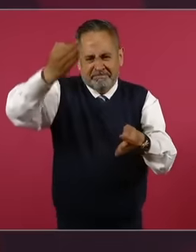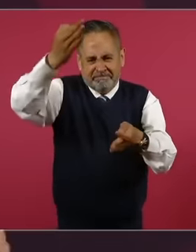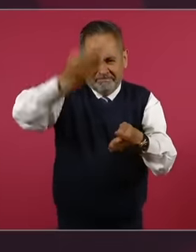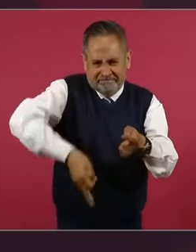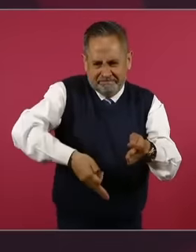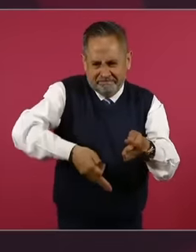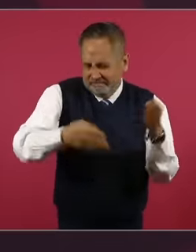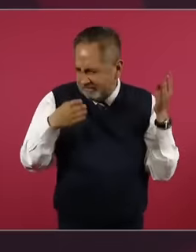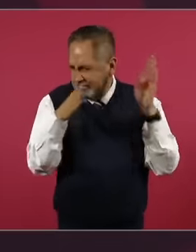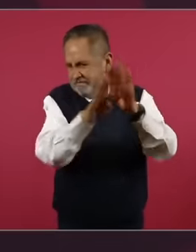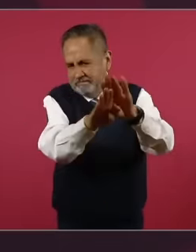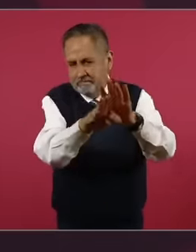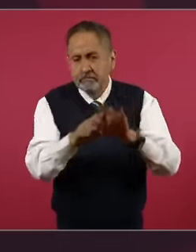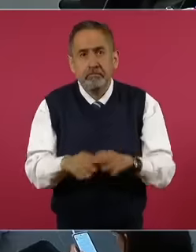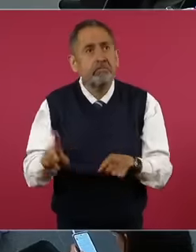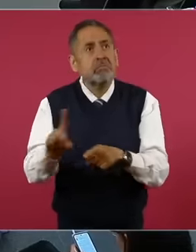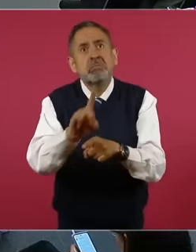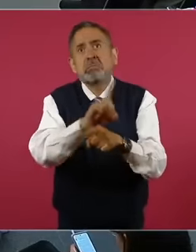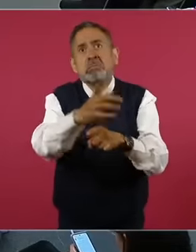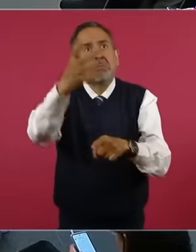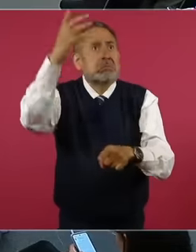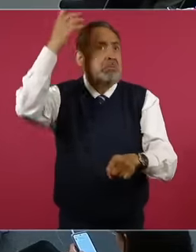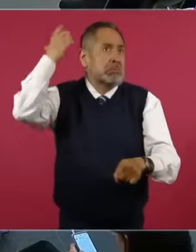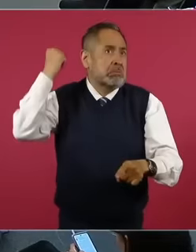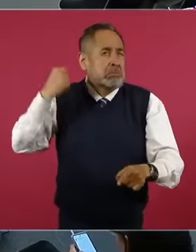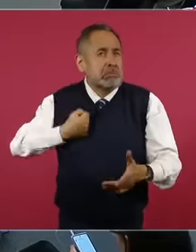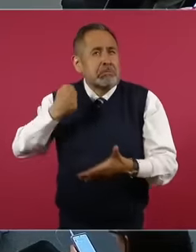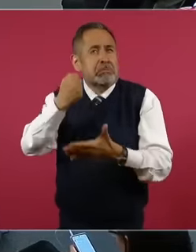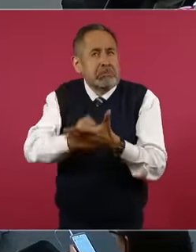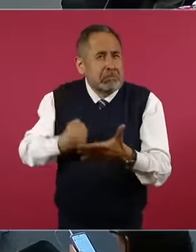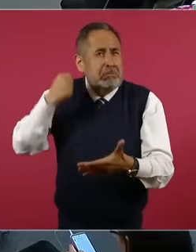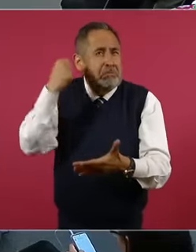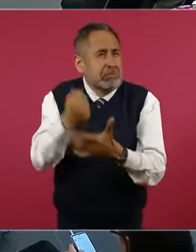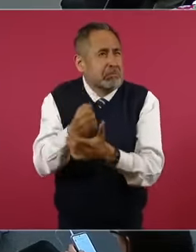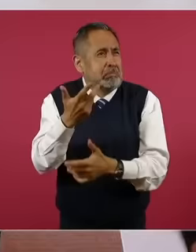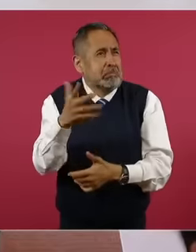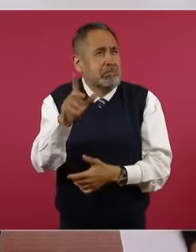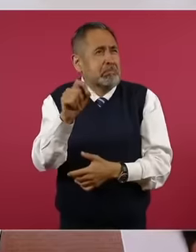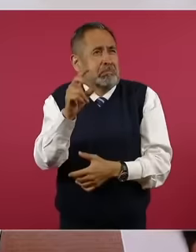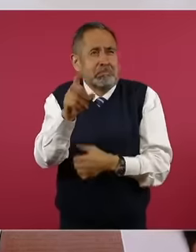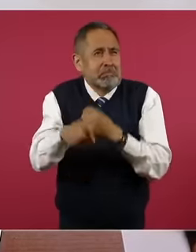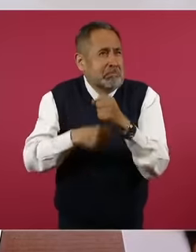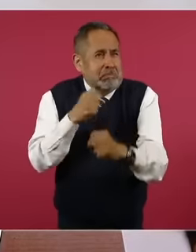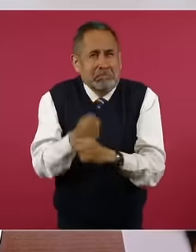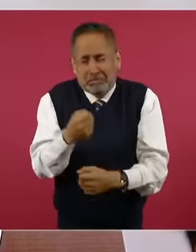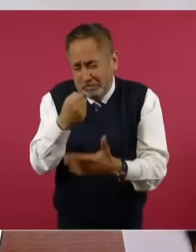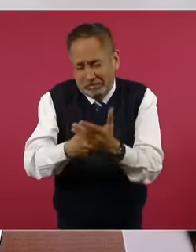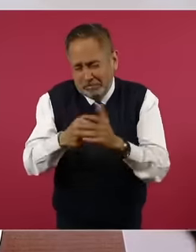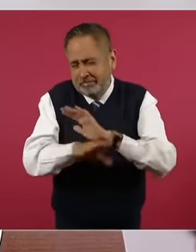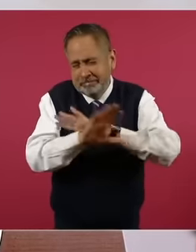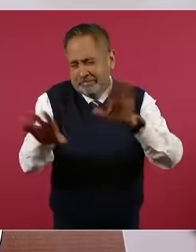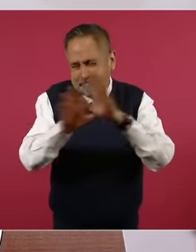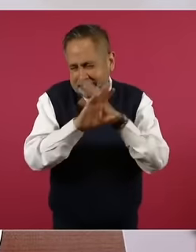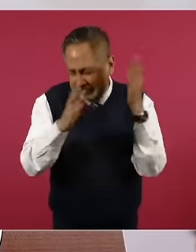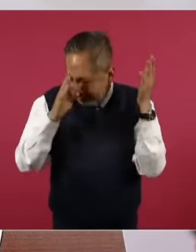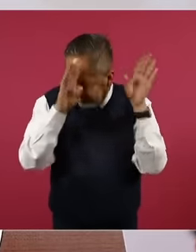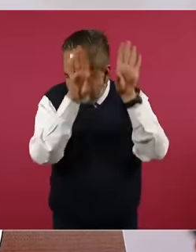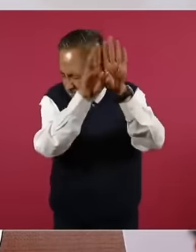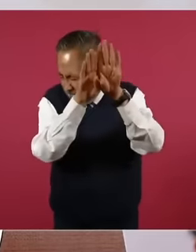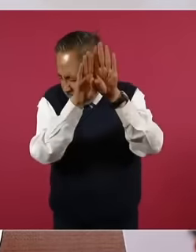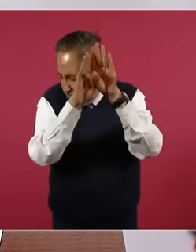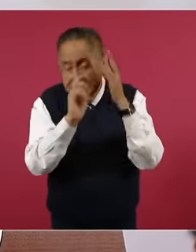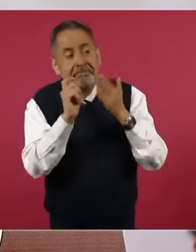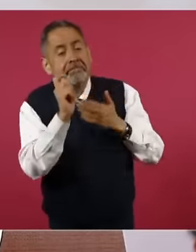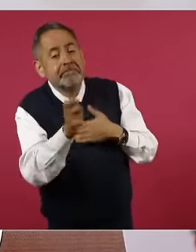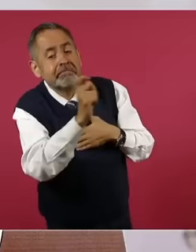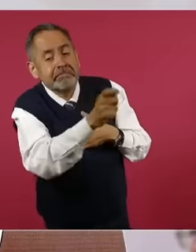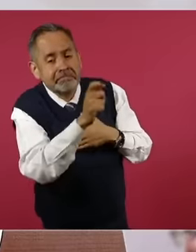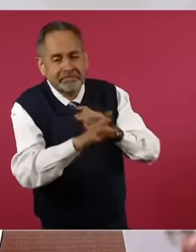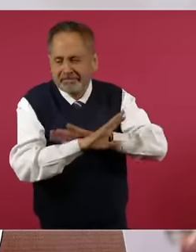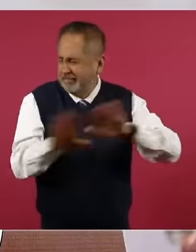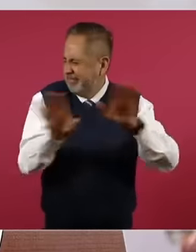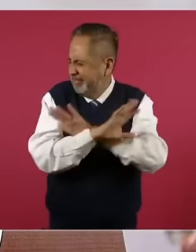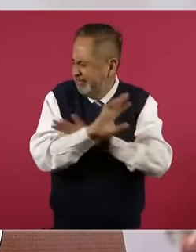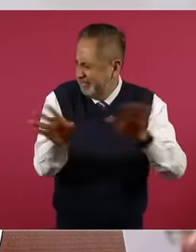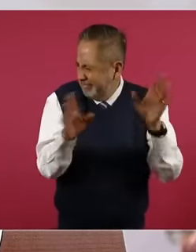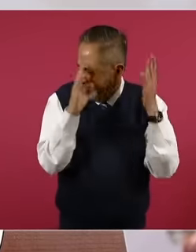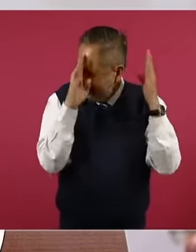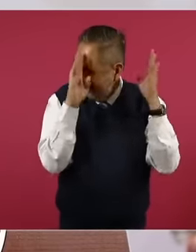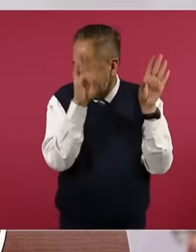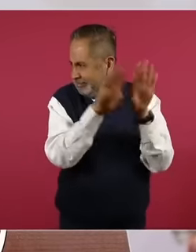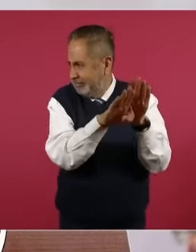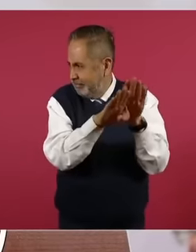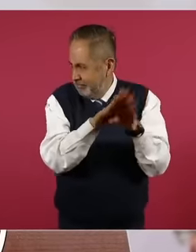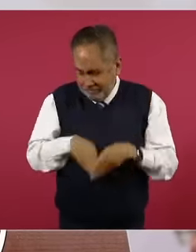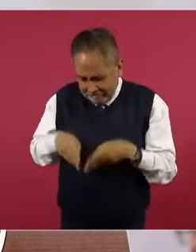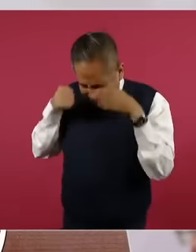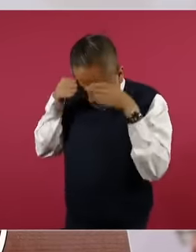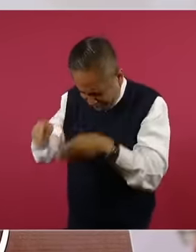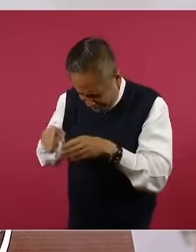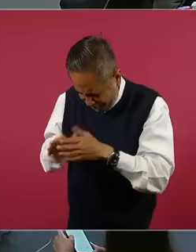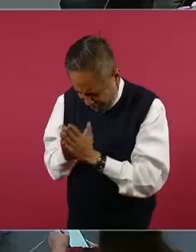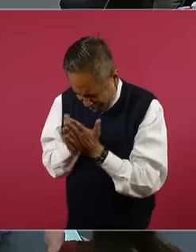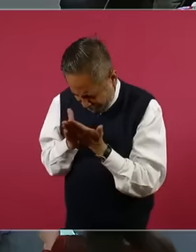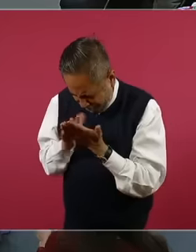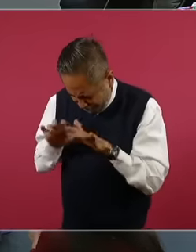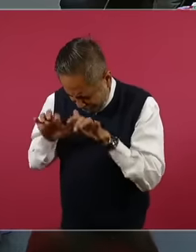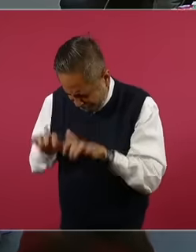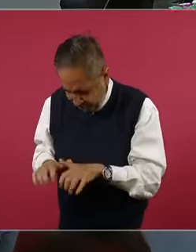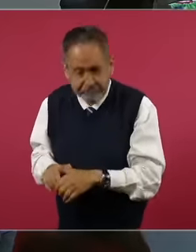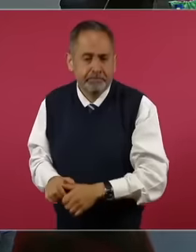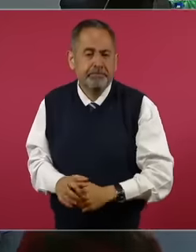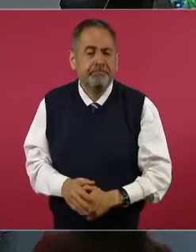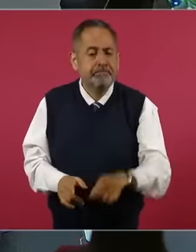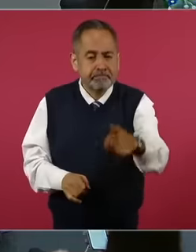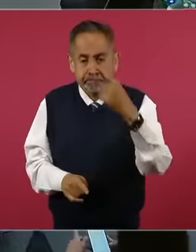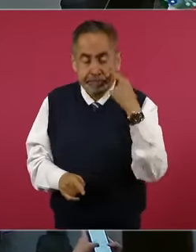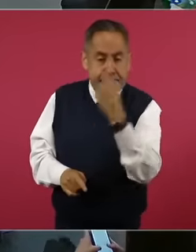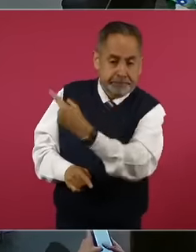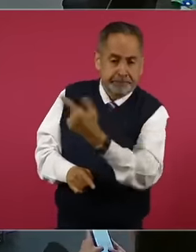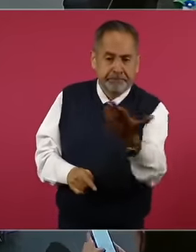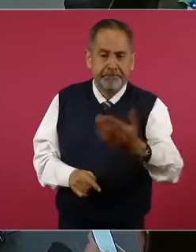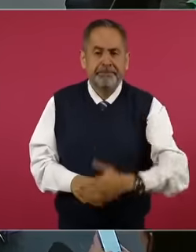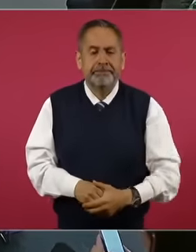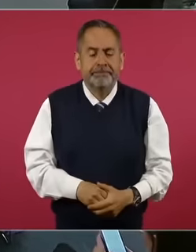fighting activity for decades and I no longer want to know anything about this political activity look